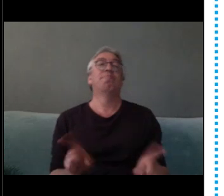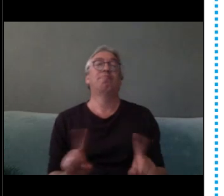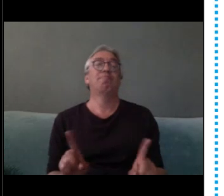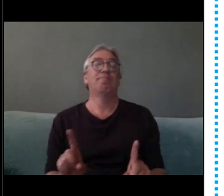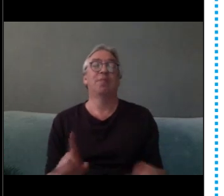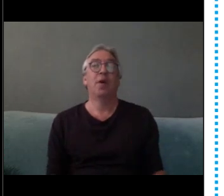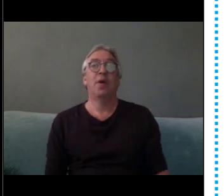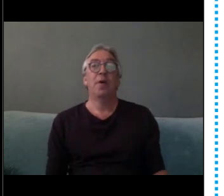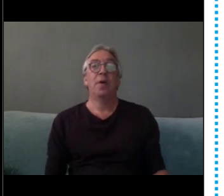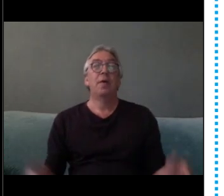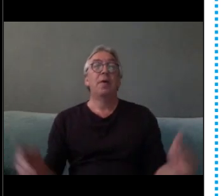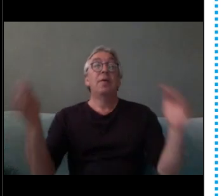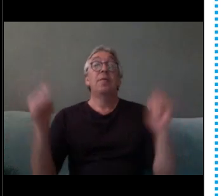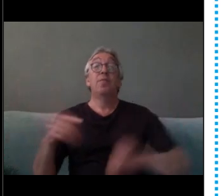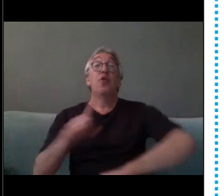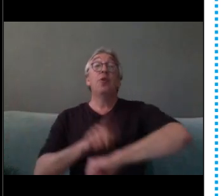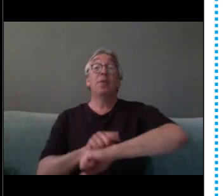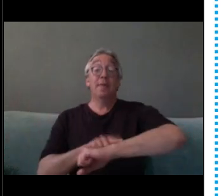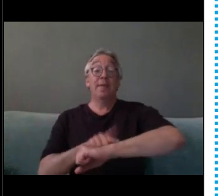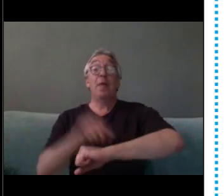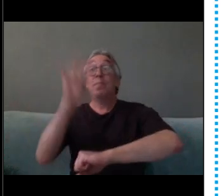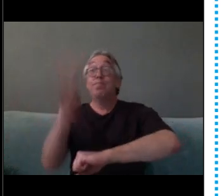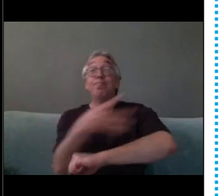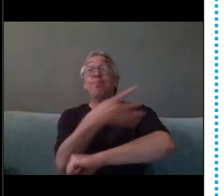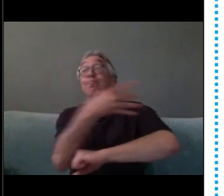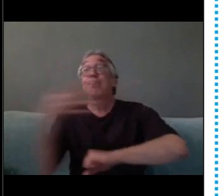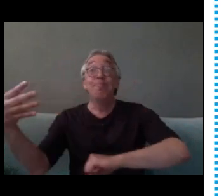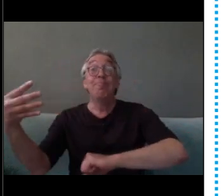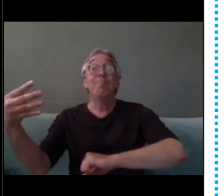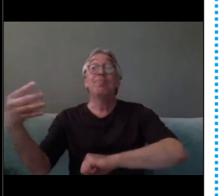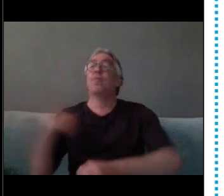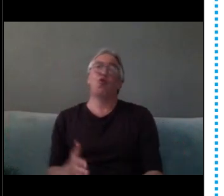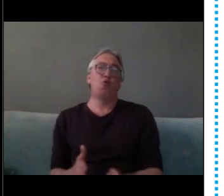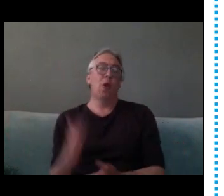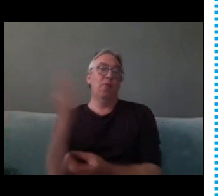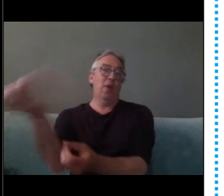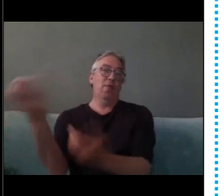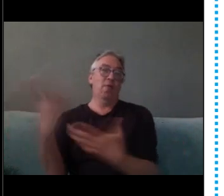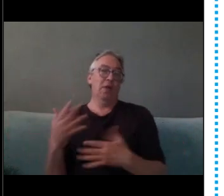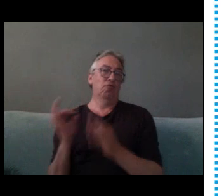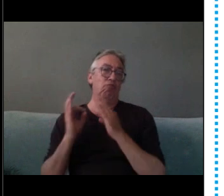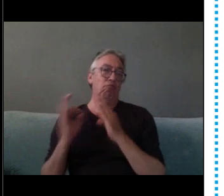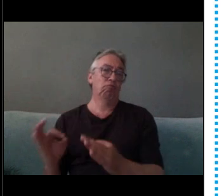For example, timetables, and services have to provide you